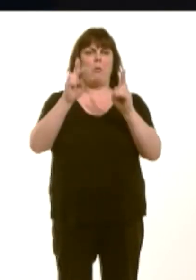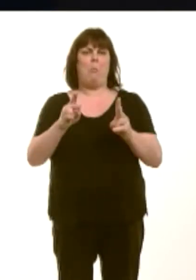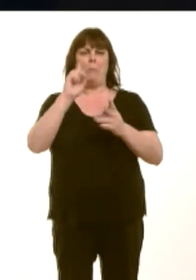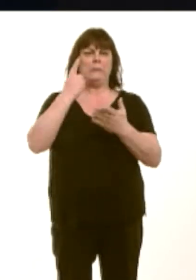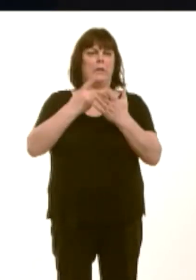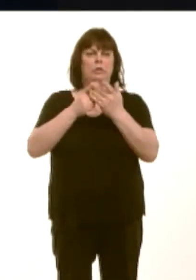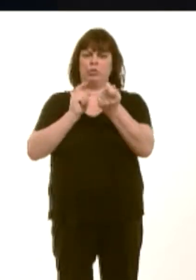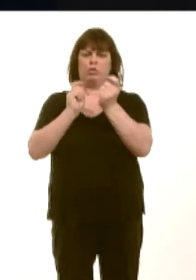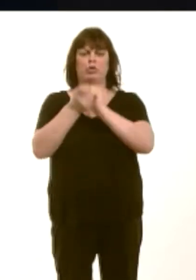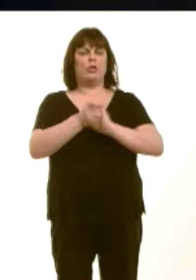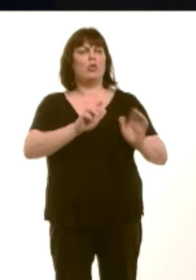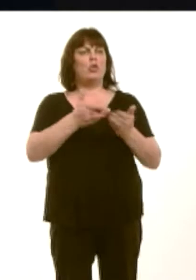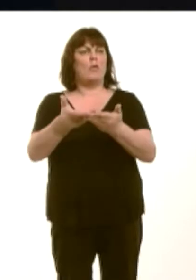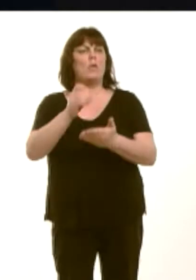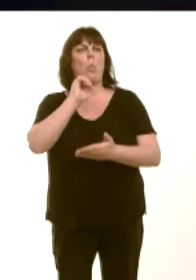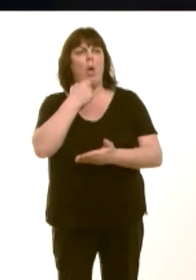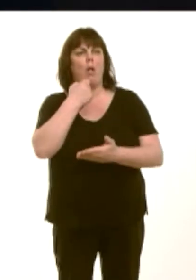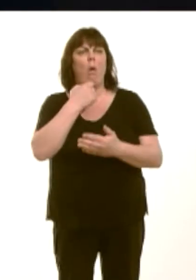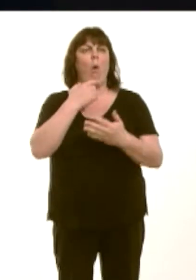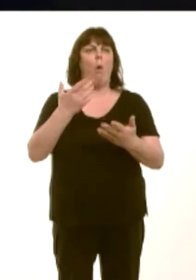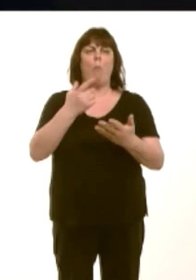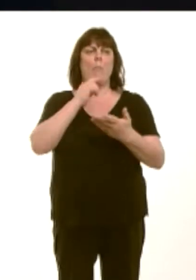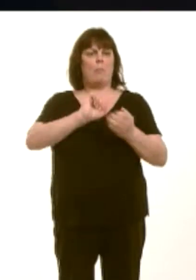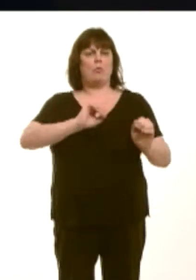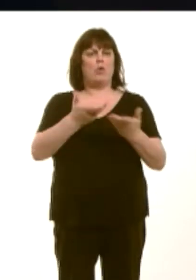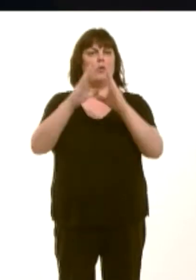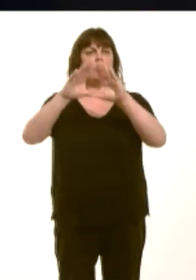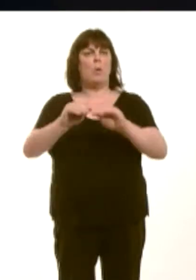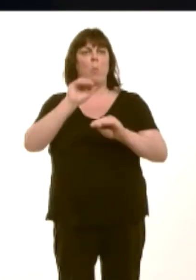in some cases, a cessation of service in a particular area.